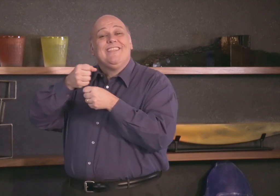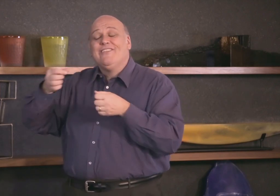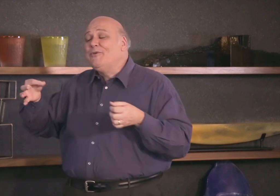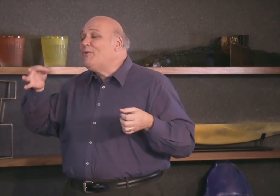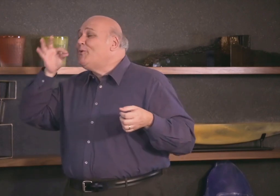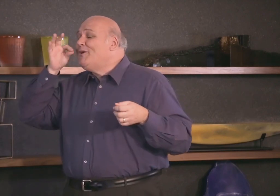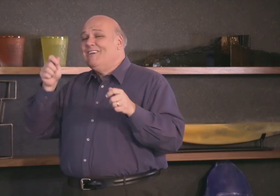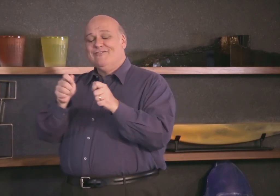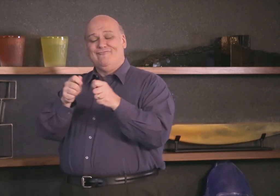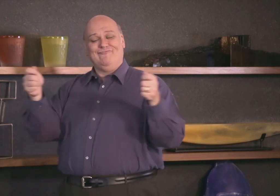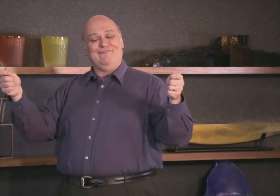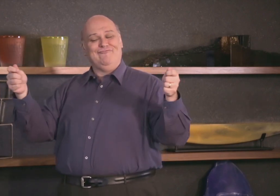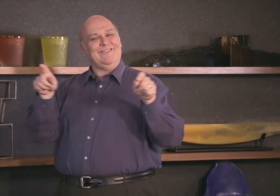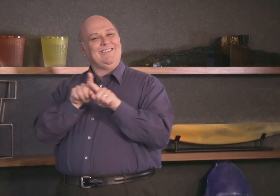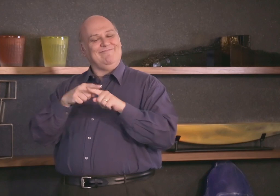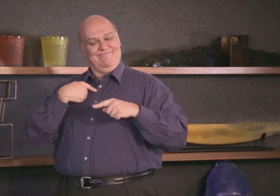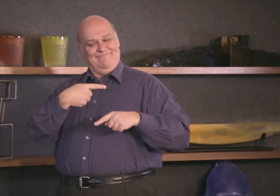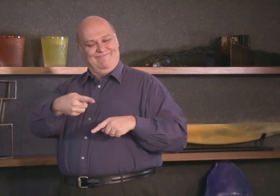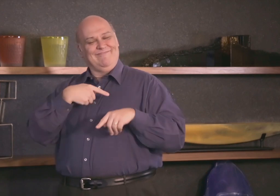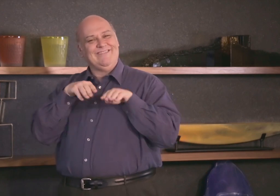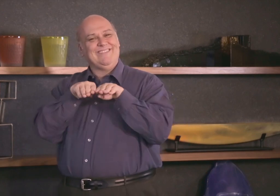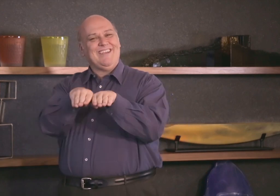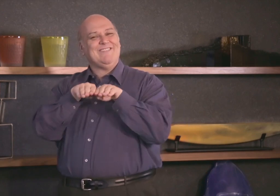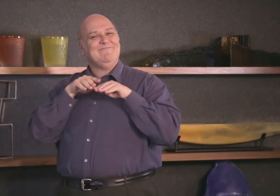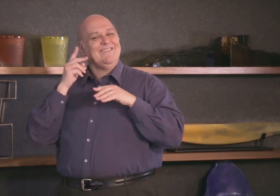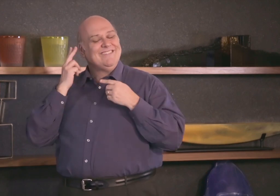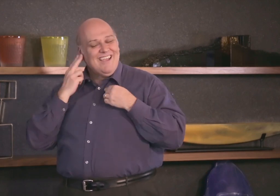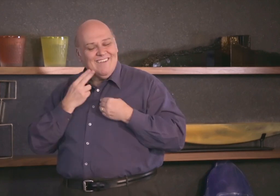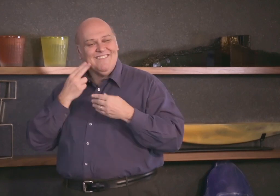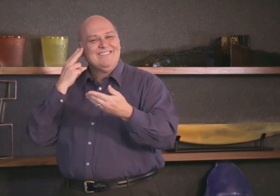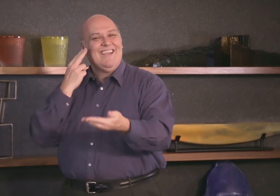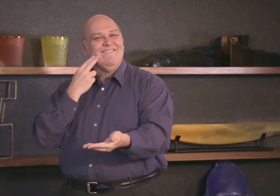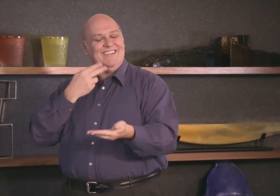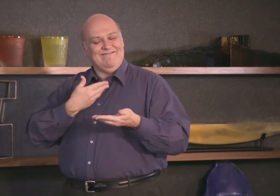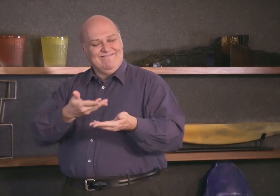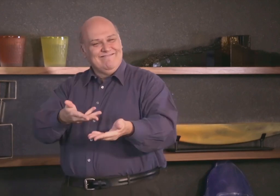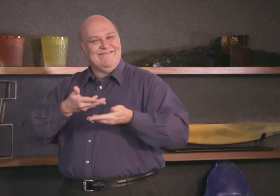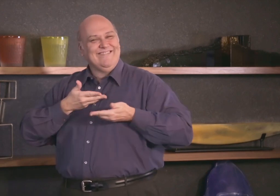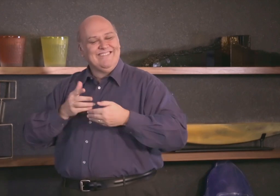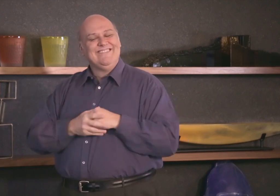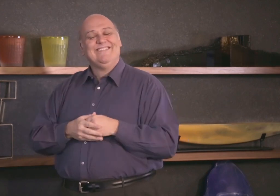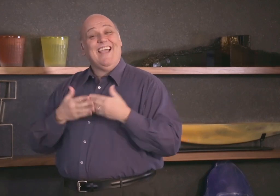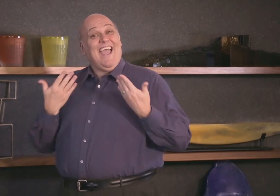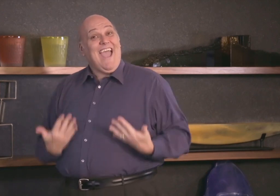I felt related to other Deaf people I read about in the newspaper.